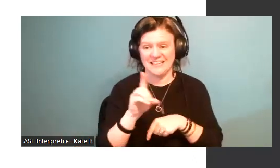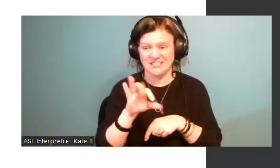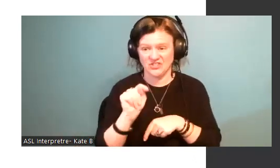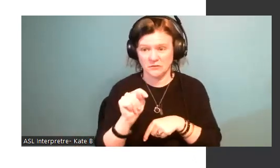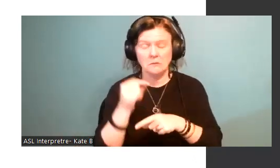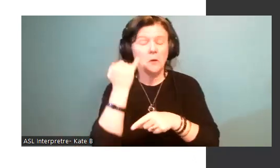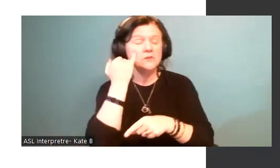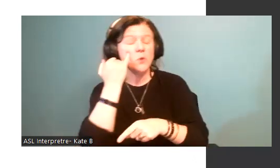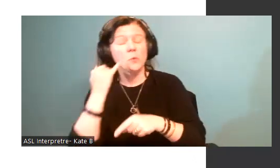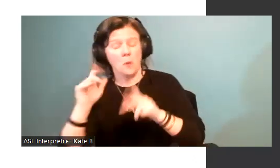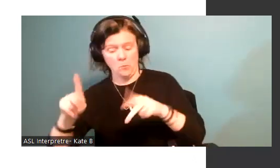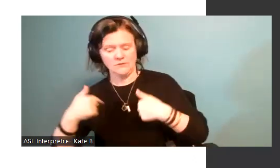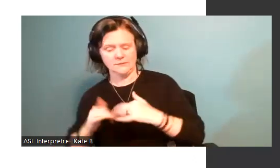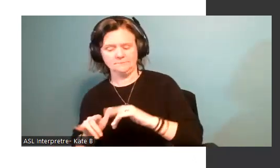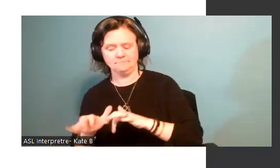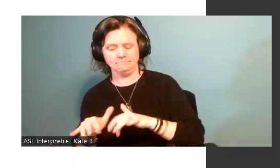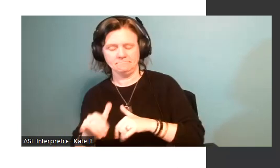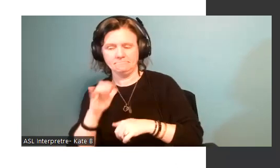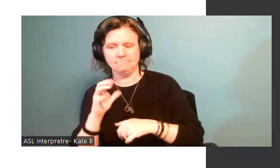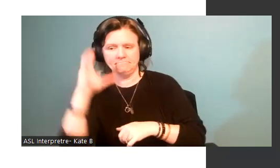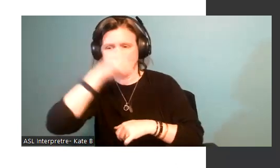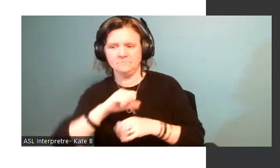number, and has ARIA described by phone number,